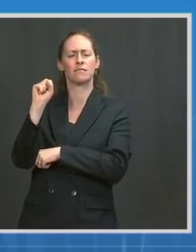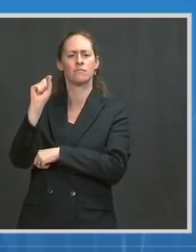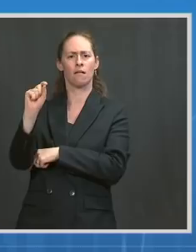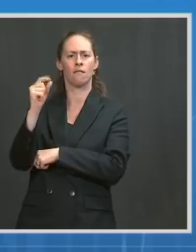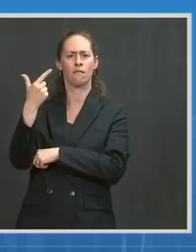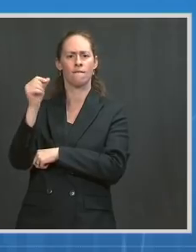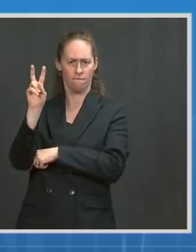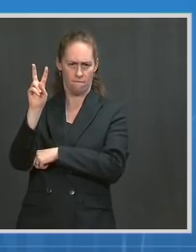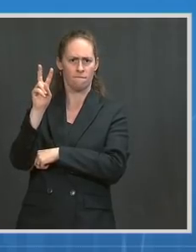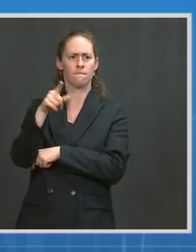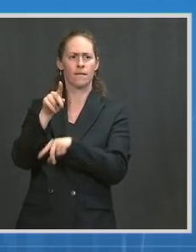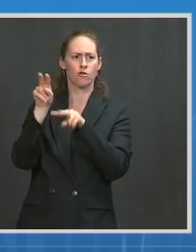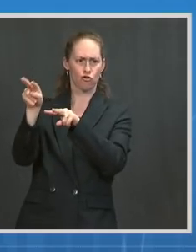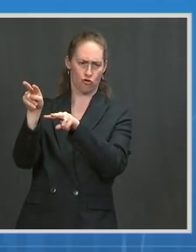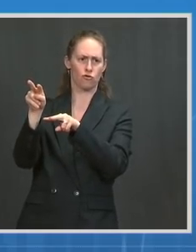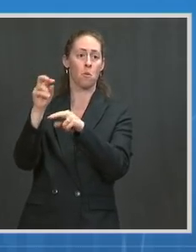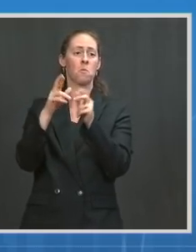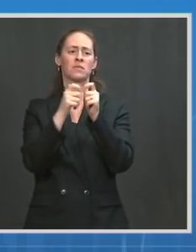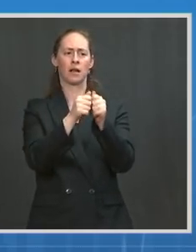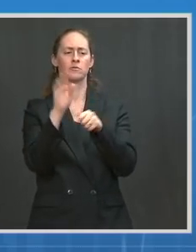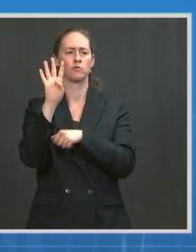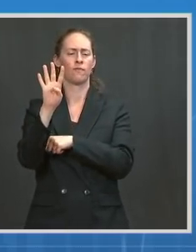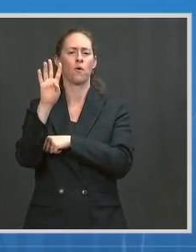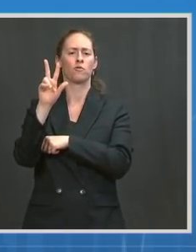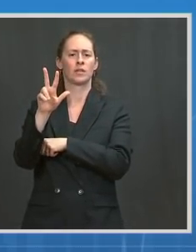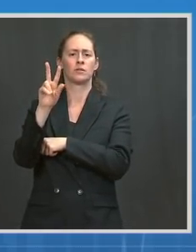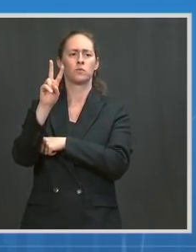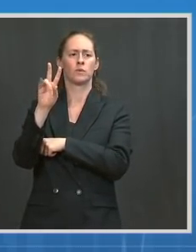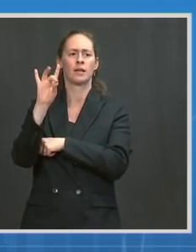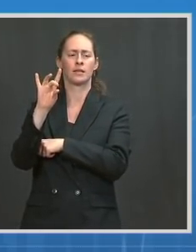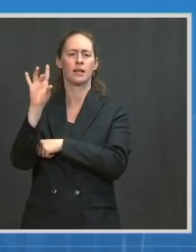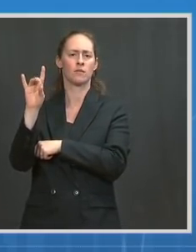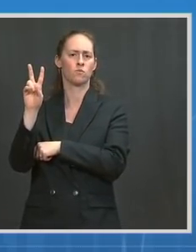that that is 438829 -- to find a vaccine in your area.